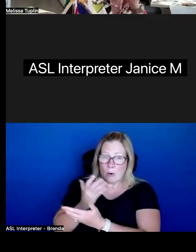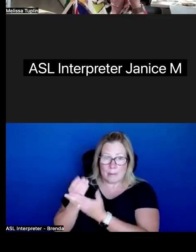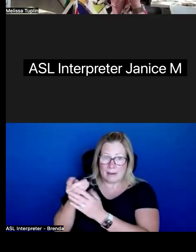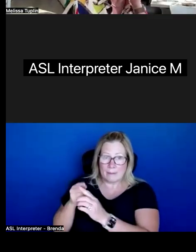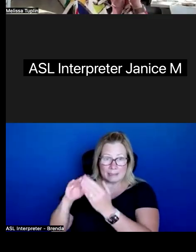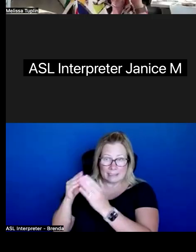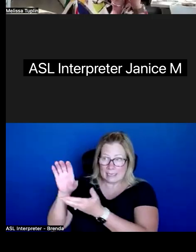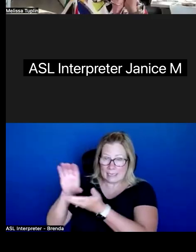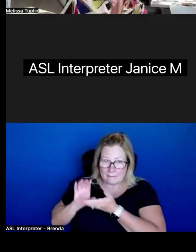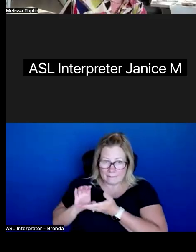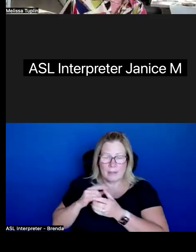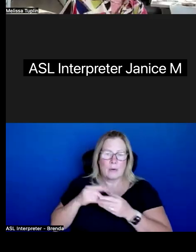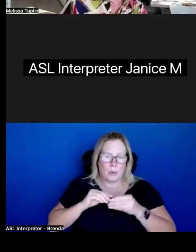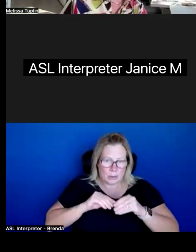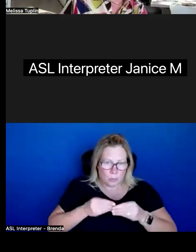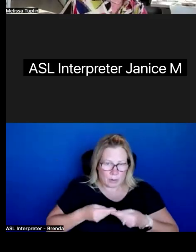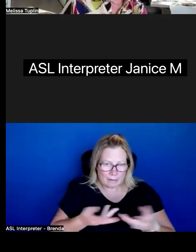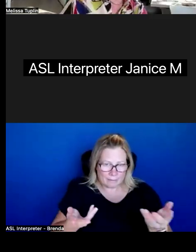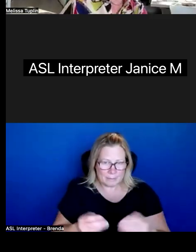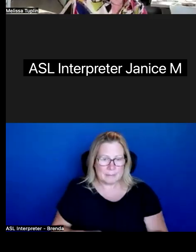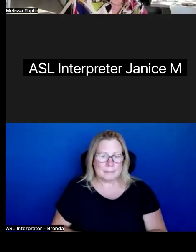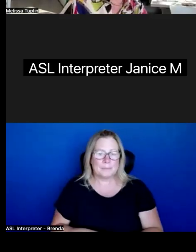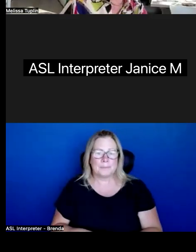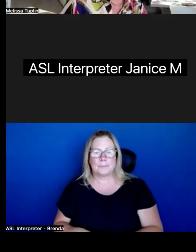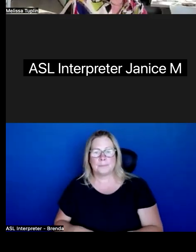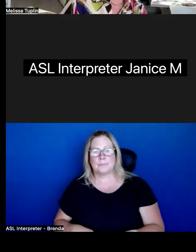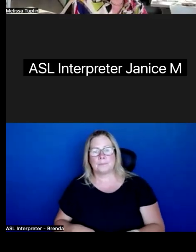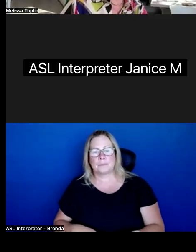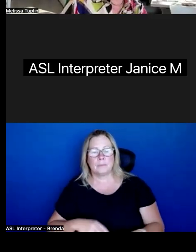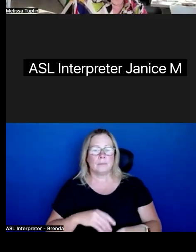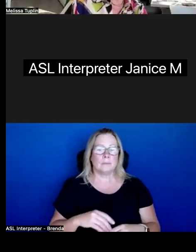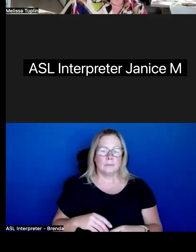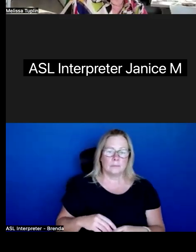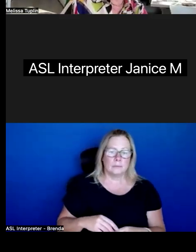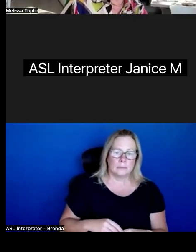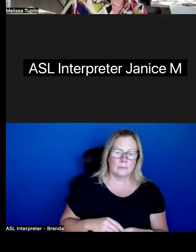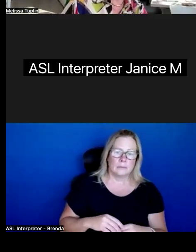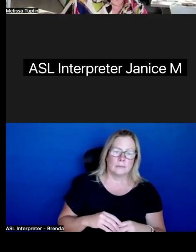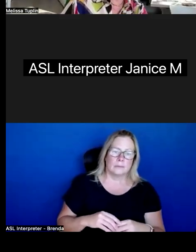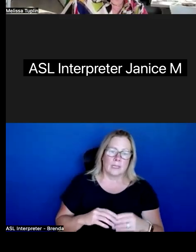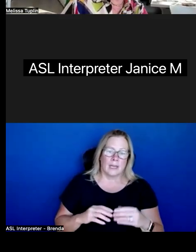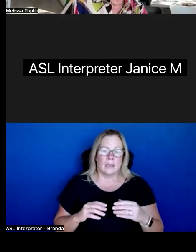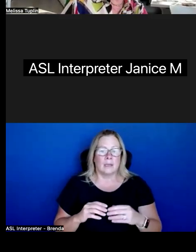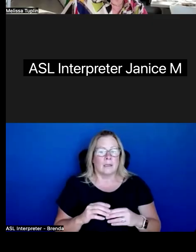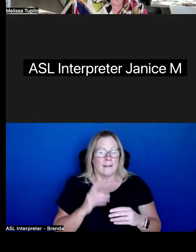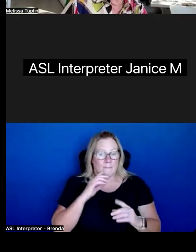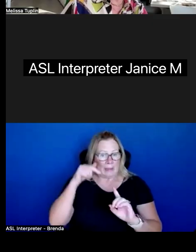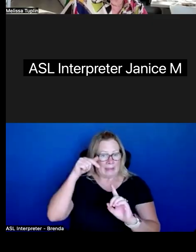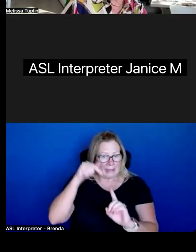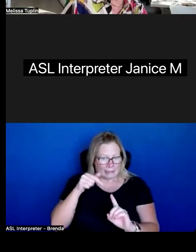Our definition for community arts organizations for the purpose of this operating grant program